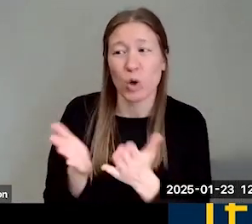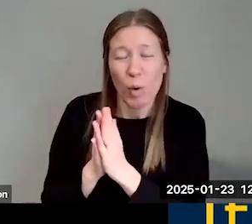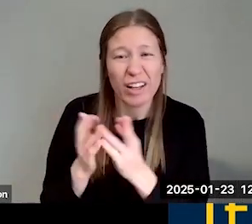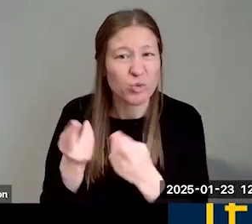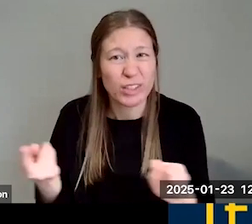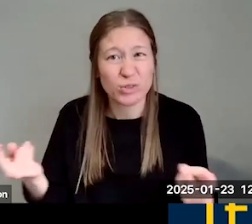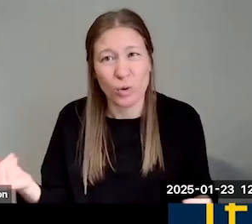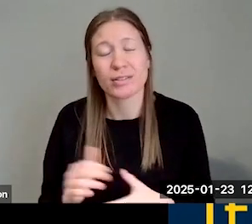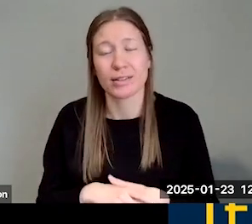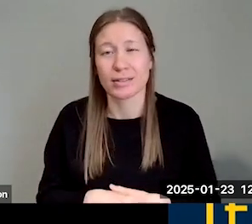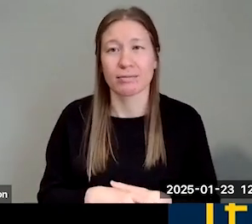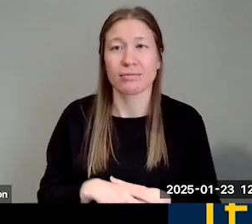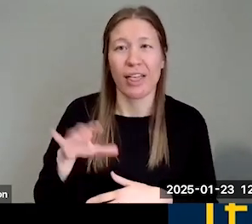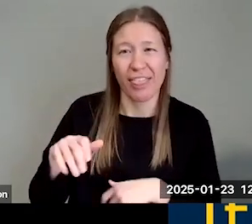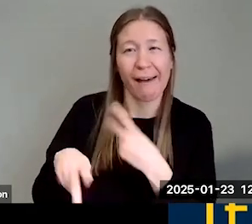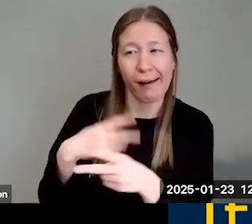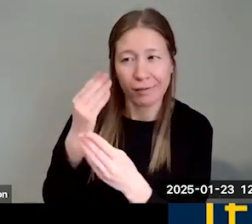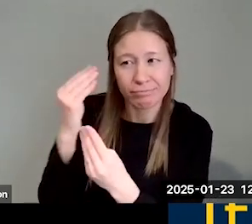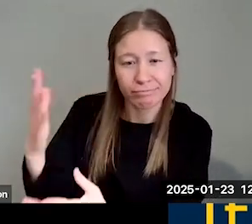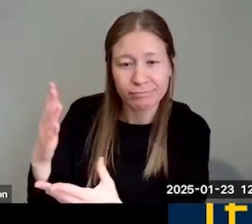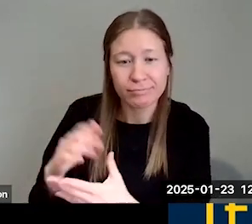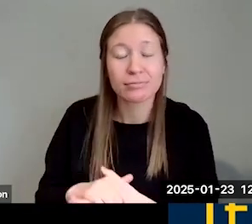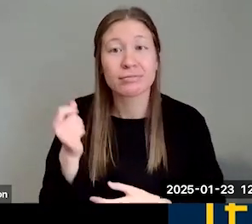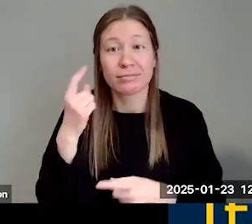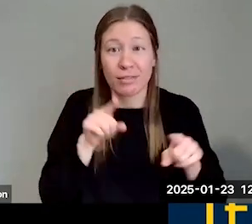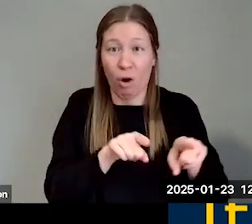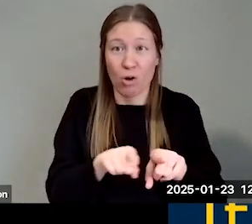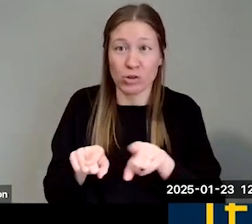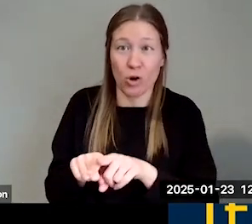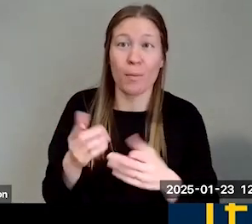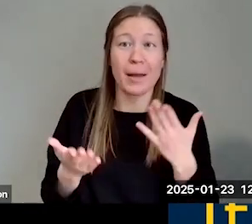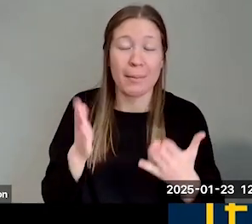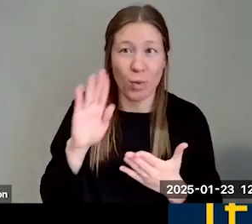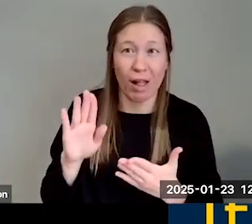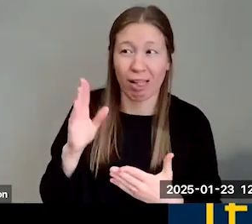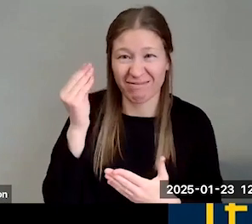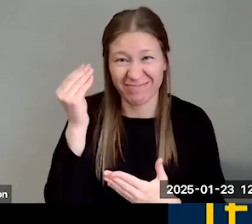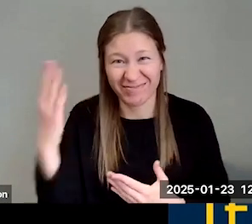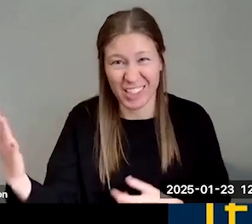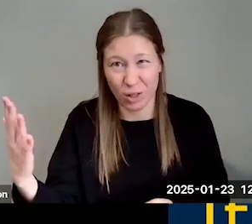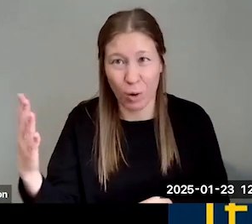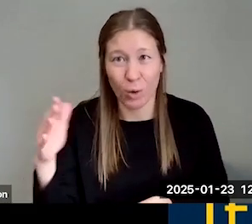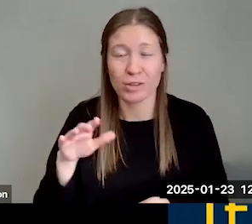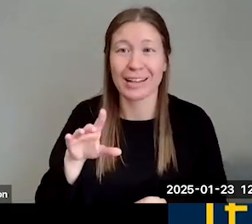But you may also be disclosing the documentation of your diagnosis, limitations,